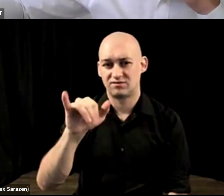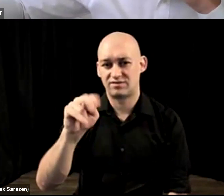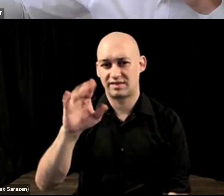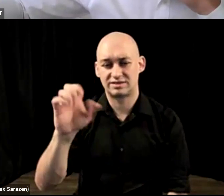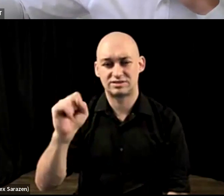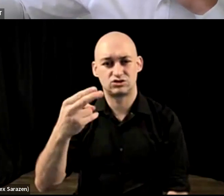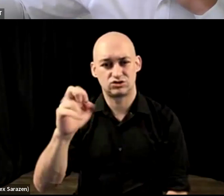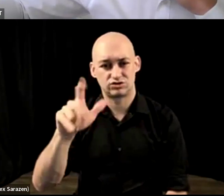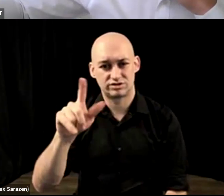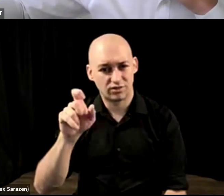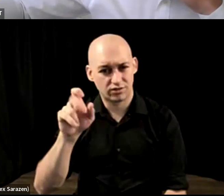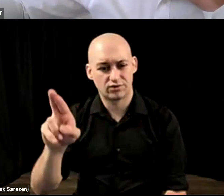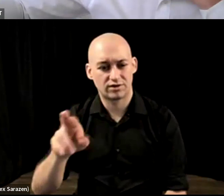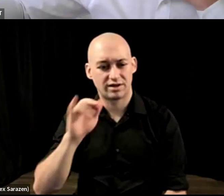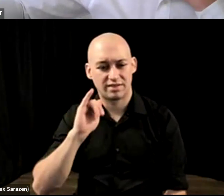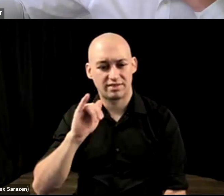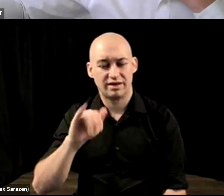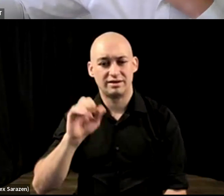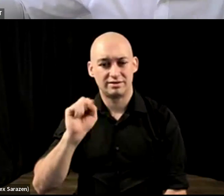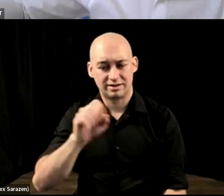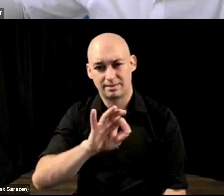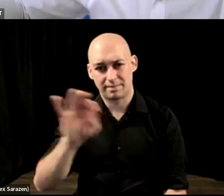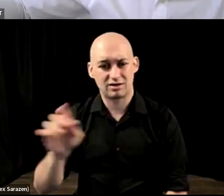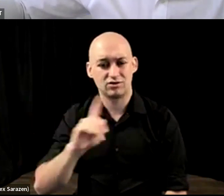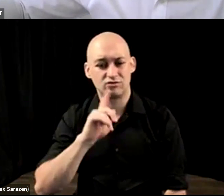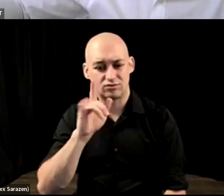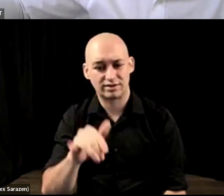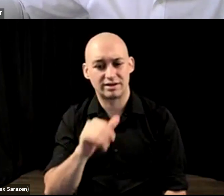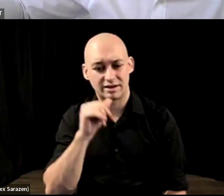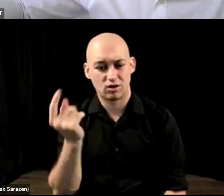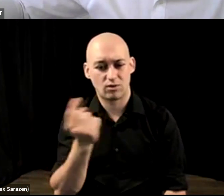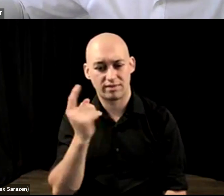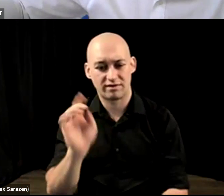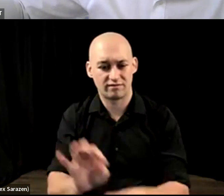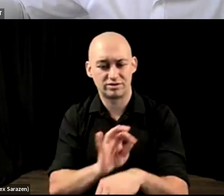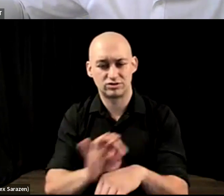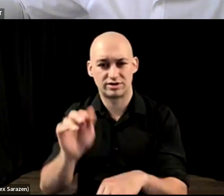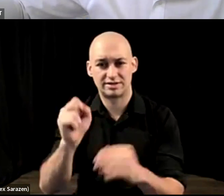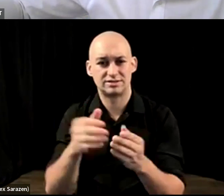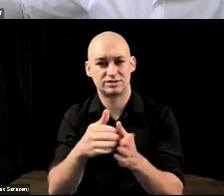ways that it is it can be applied can really, not only function as a general-purpose service,